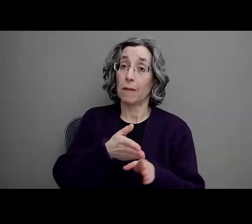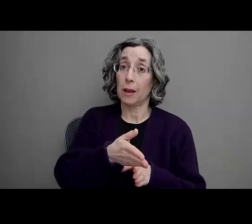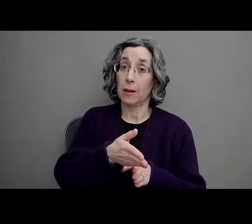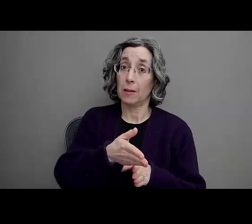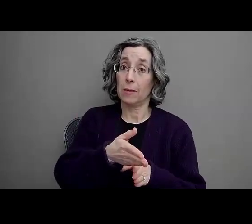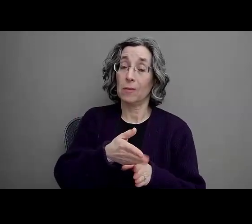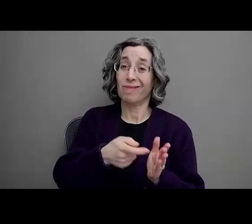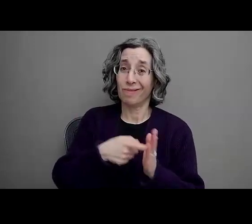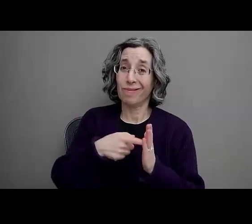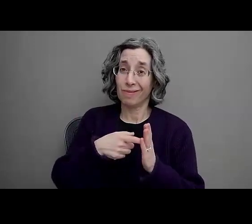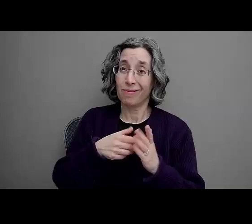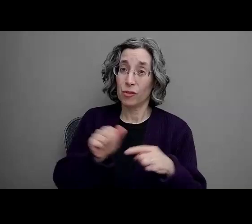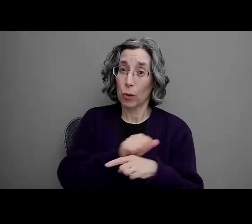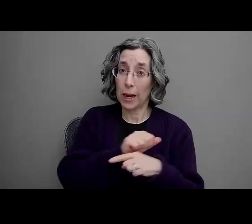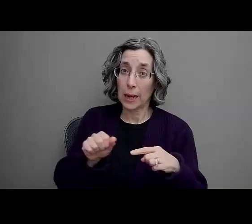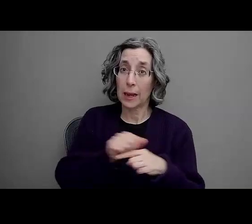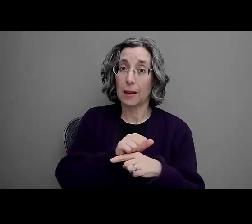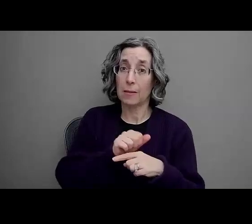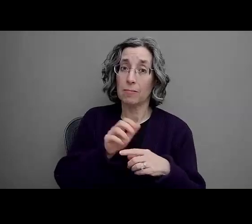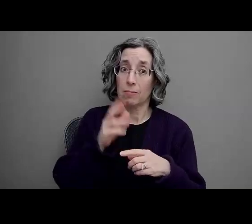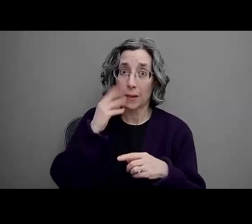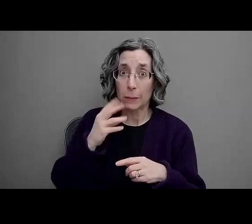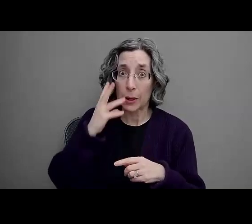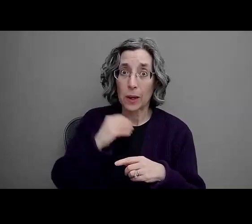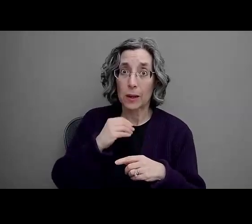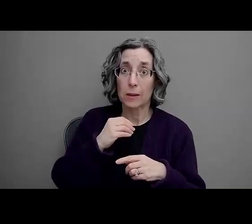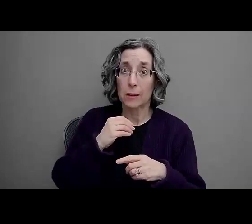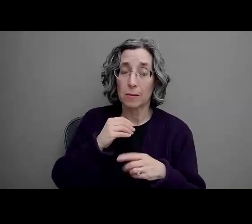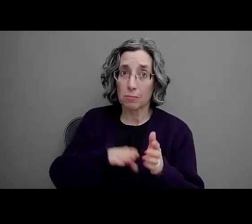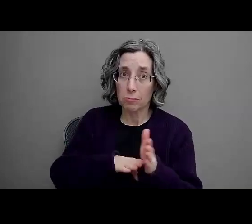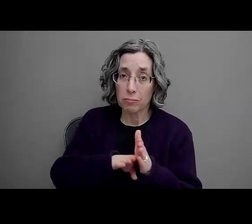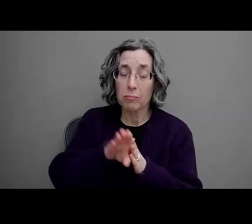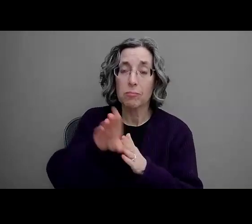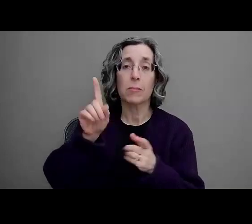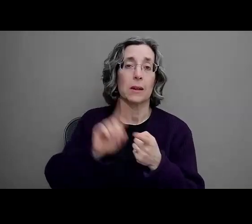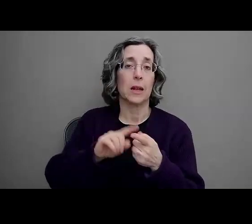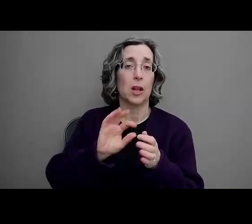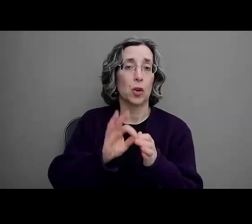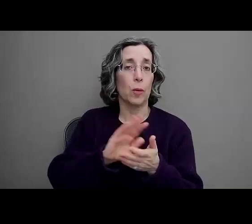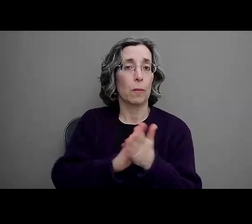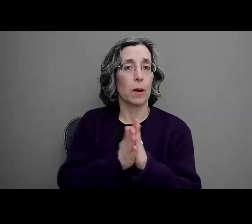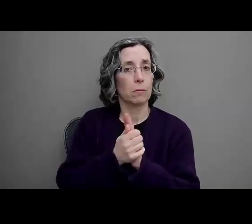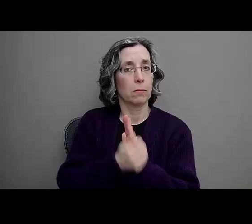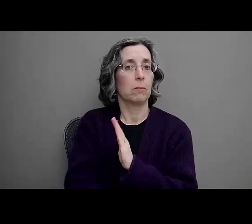Interpreting generally, as a profession, is a profession that requires training and experience before an interpreter